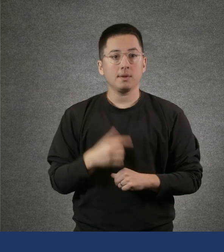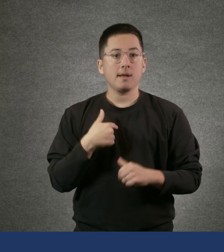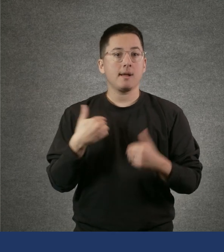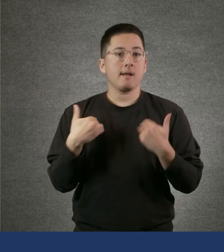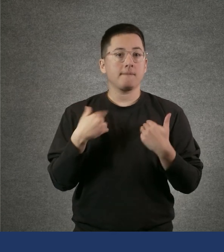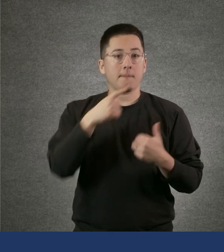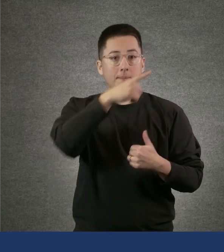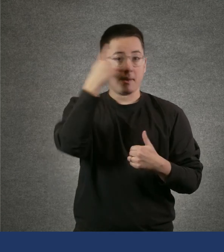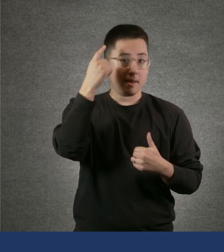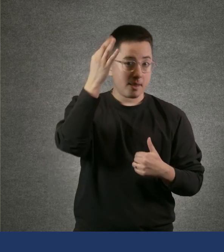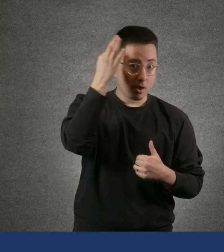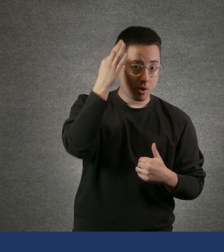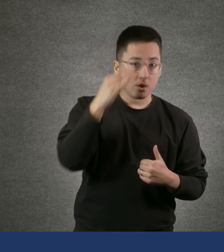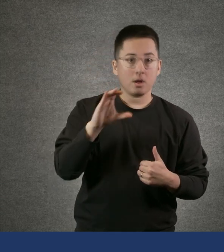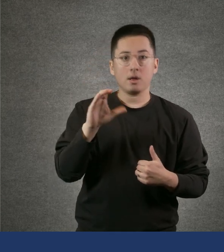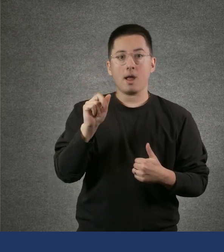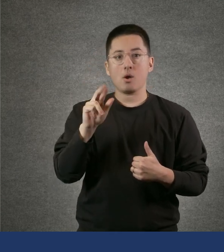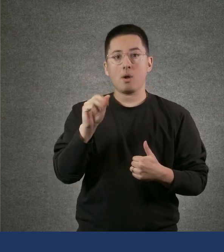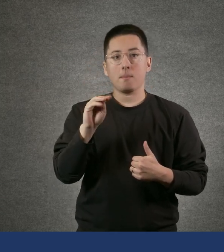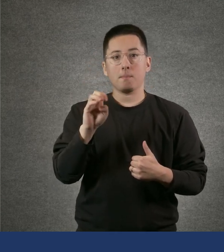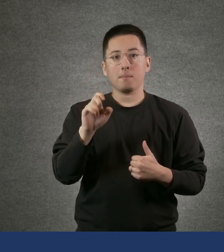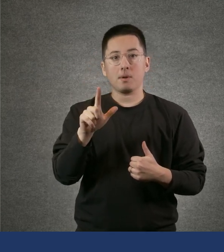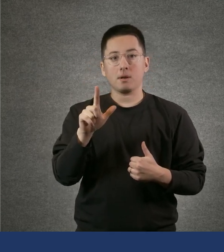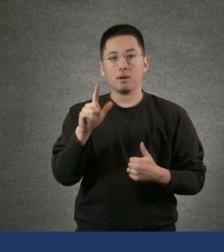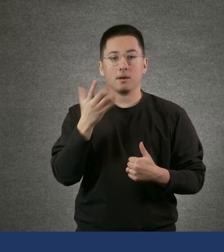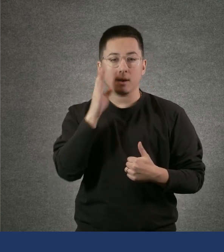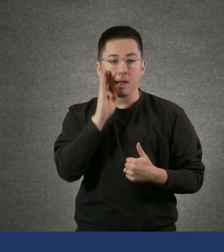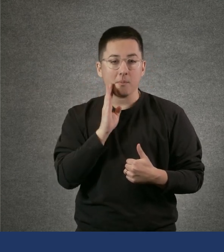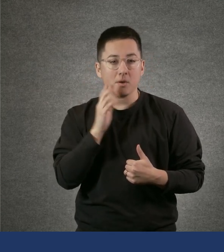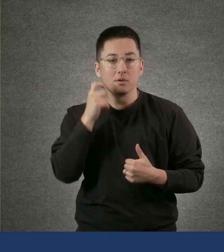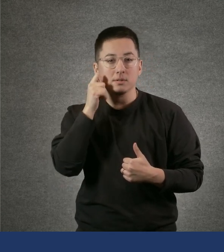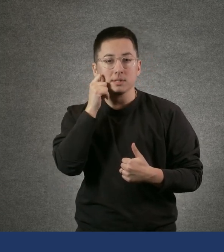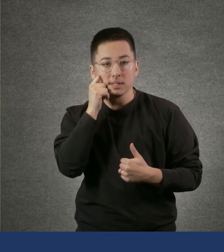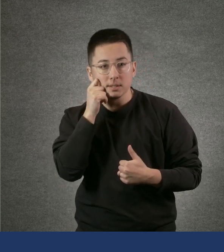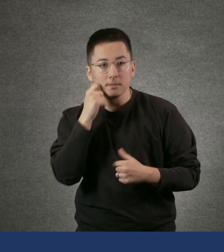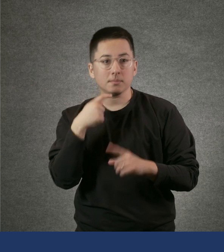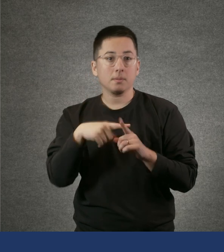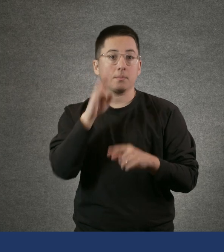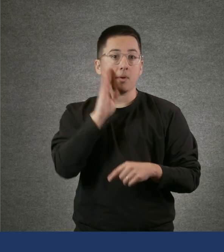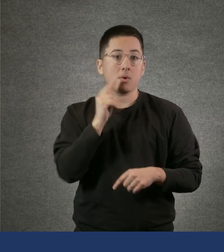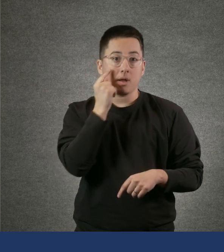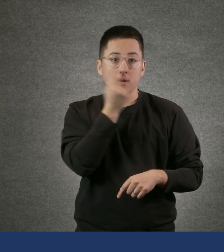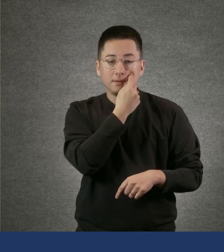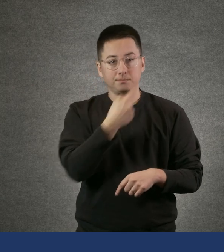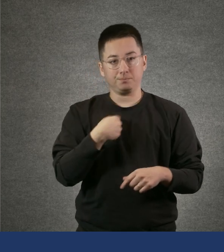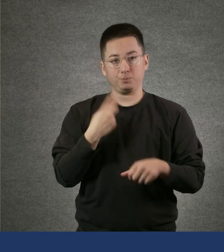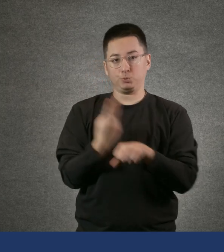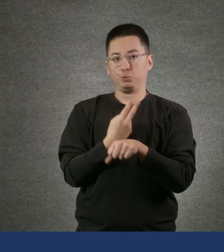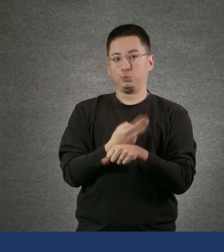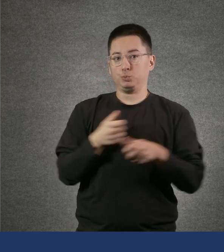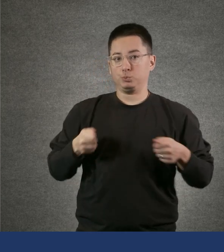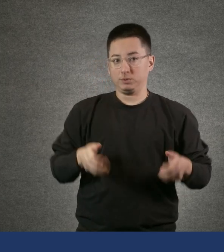I have black hair, caramel skin, brown eyes, and I use a wheelchair.